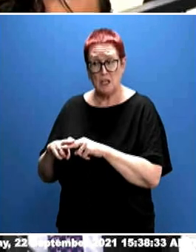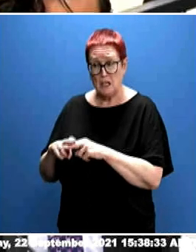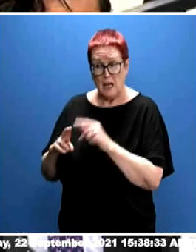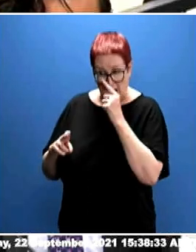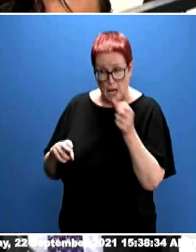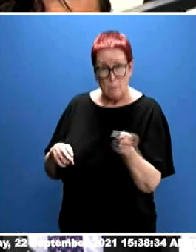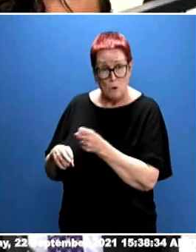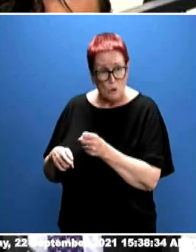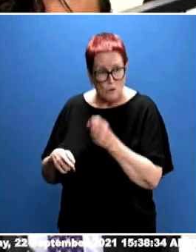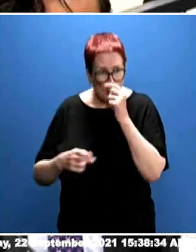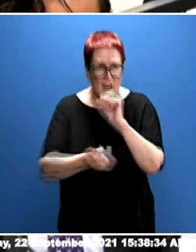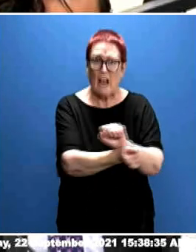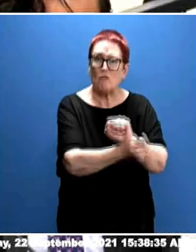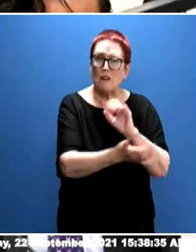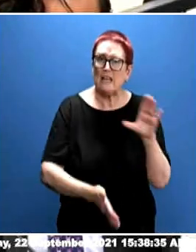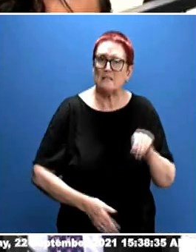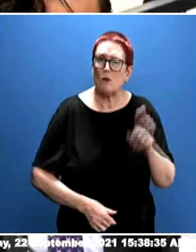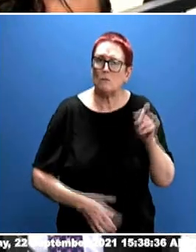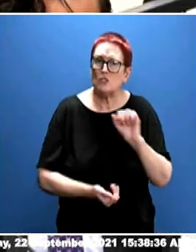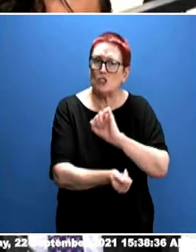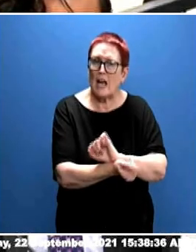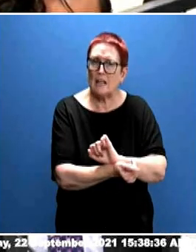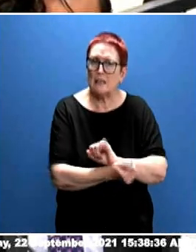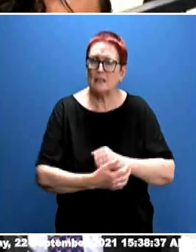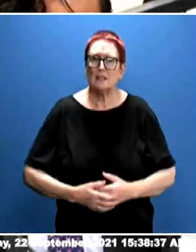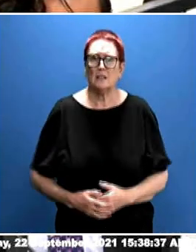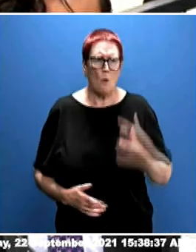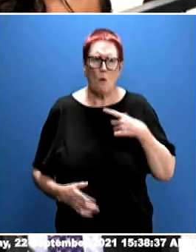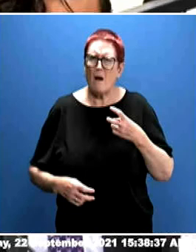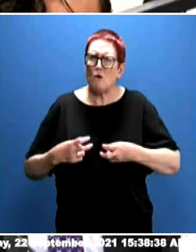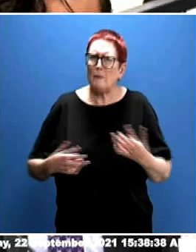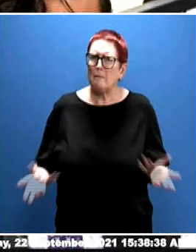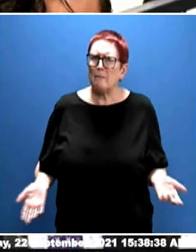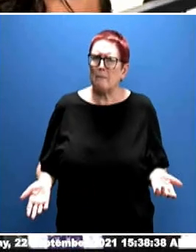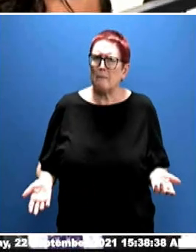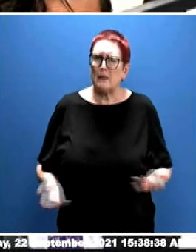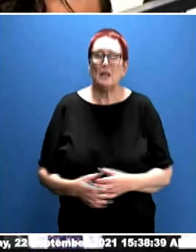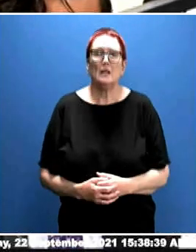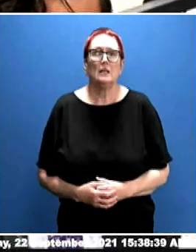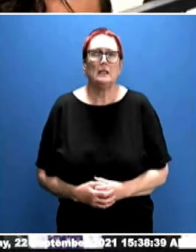Why is that a problem? We see that as a conflict between the criminality and the test of